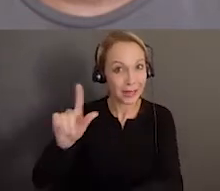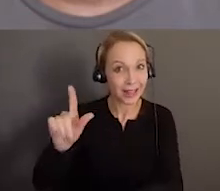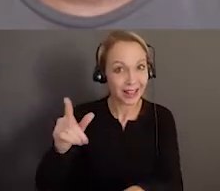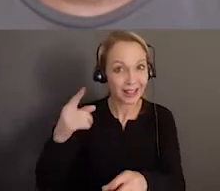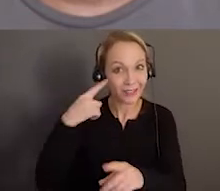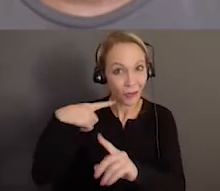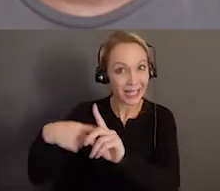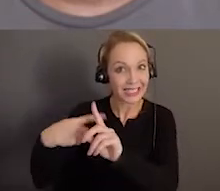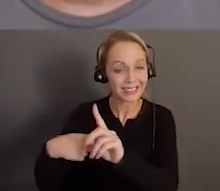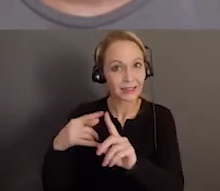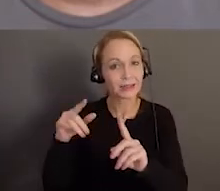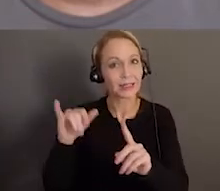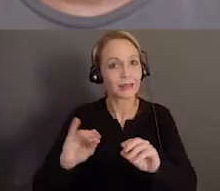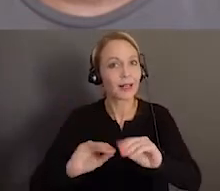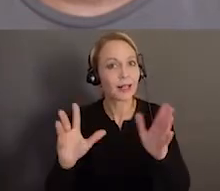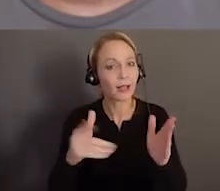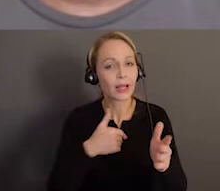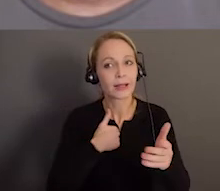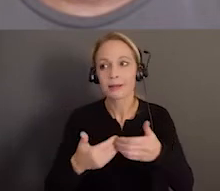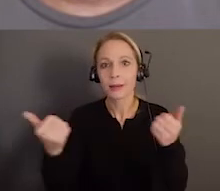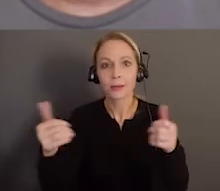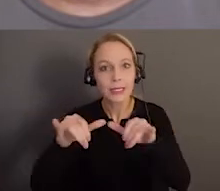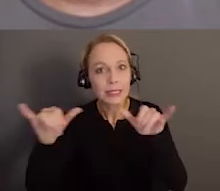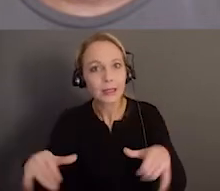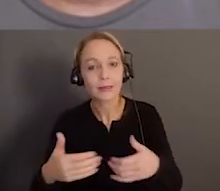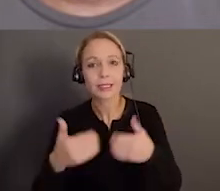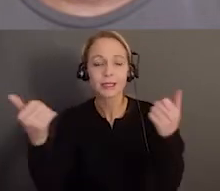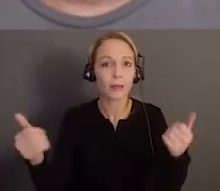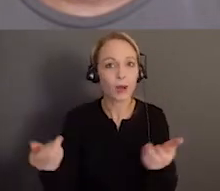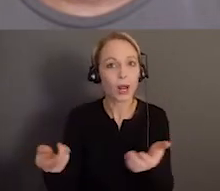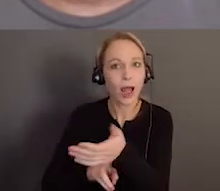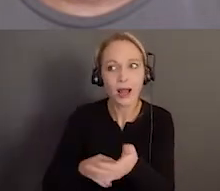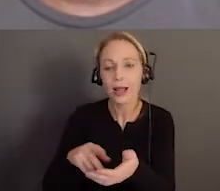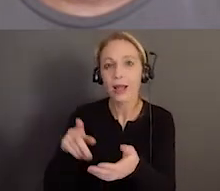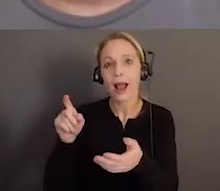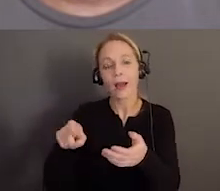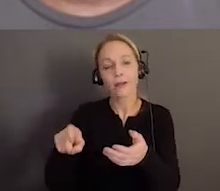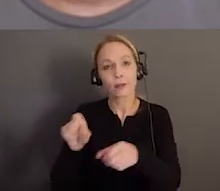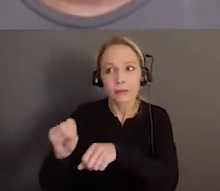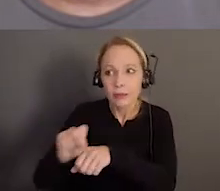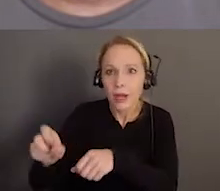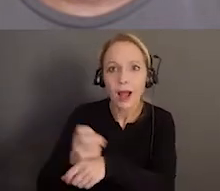LEASE AND HAD TO GET A SECOND LOG IN AND JUMP THROUGH A